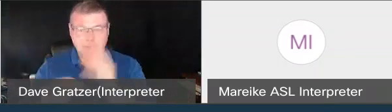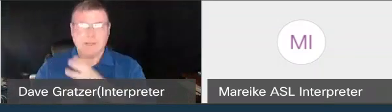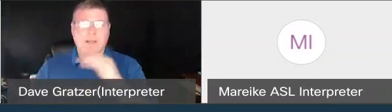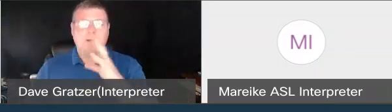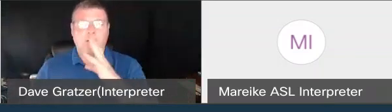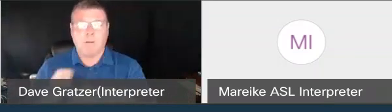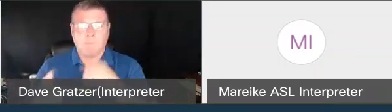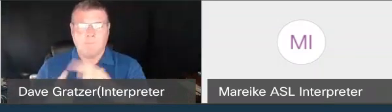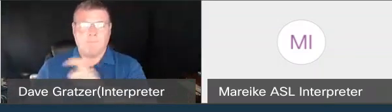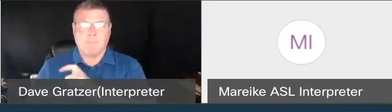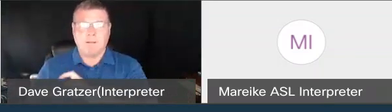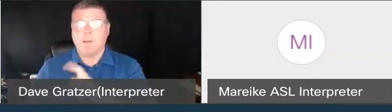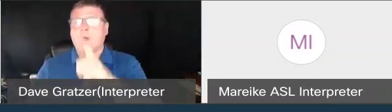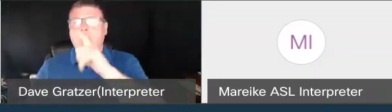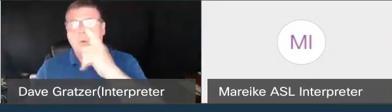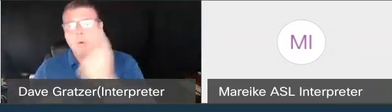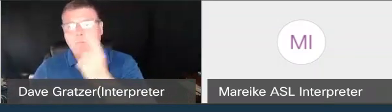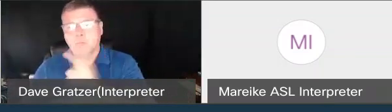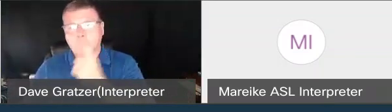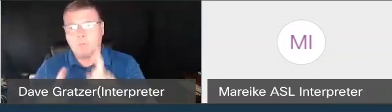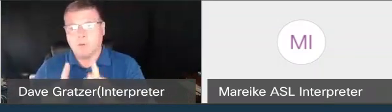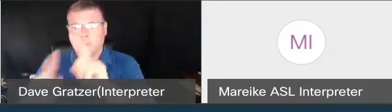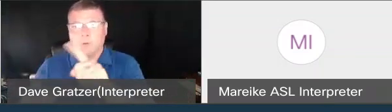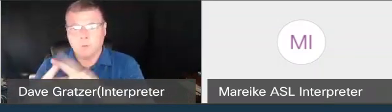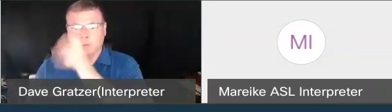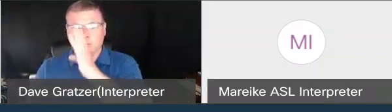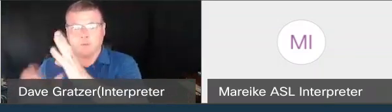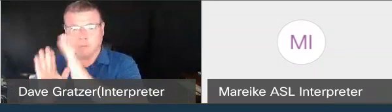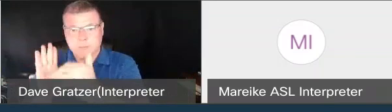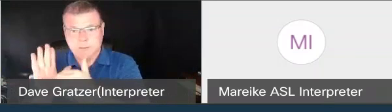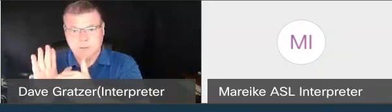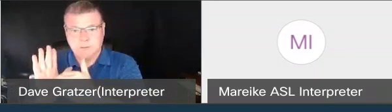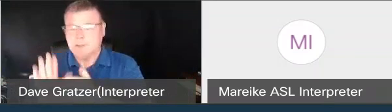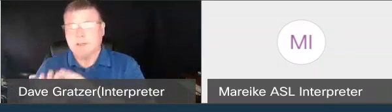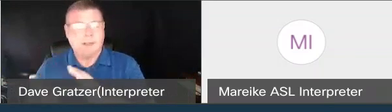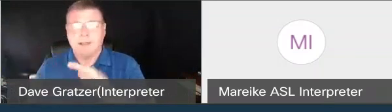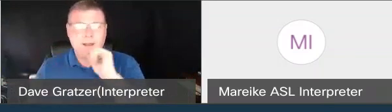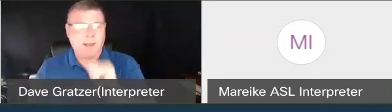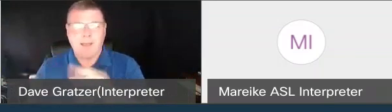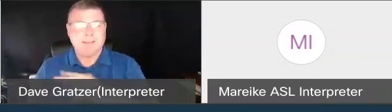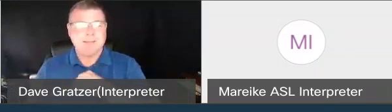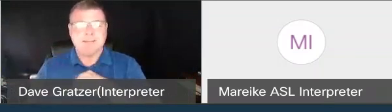about who's appropriate to go to our sobering center. Uh, we're not gonna take an individual who's violent.